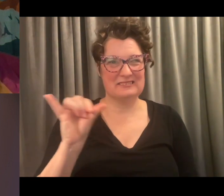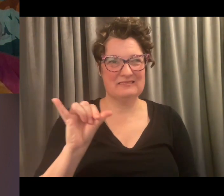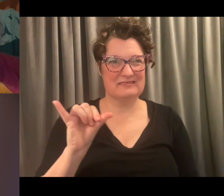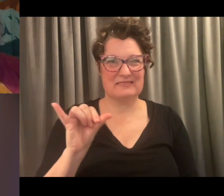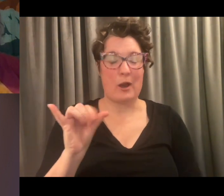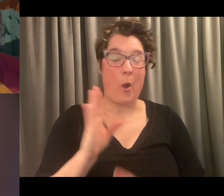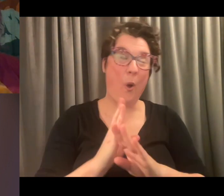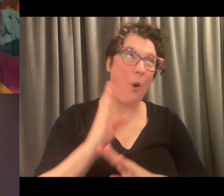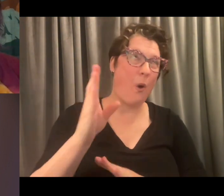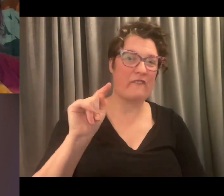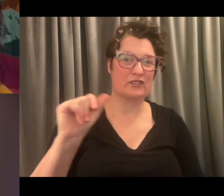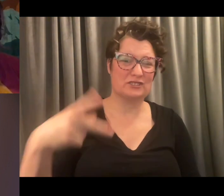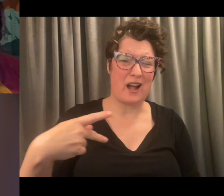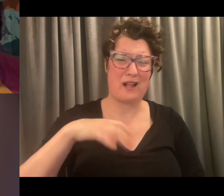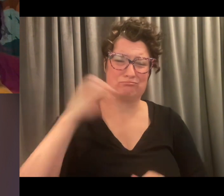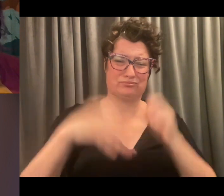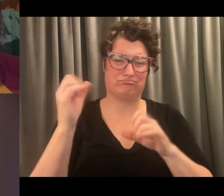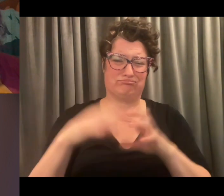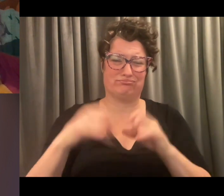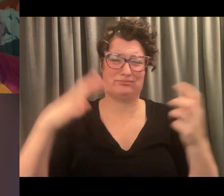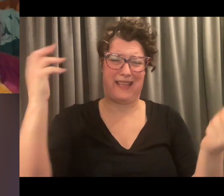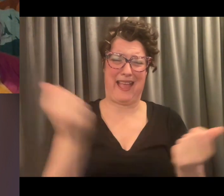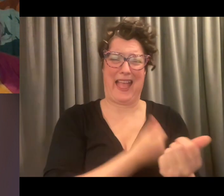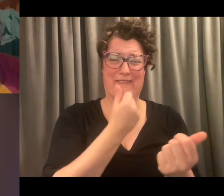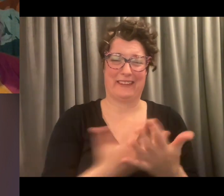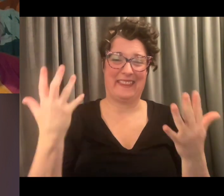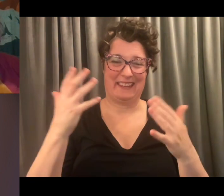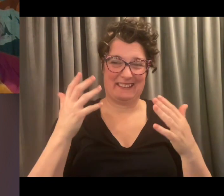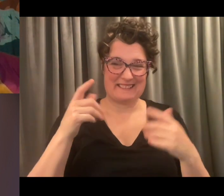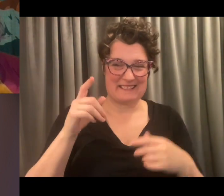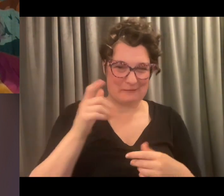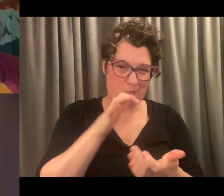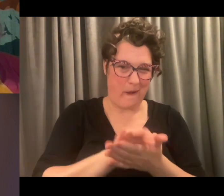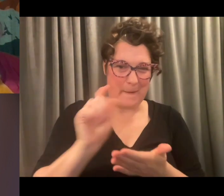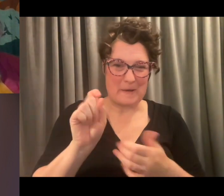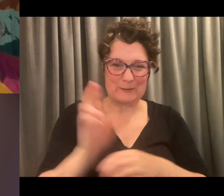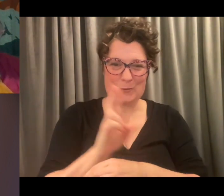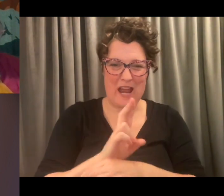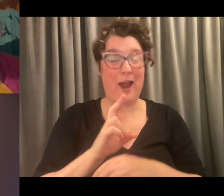of this bride and, and bringing that into, there's just like such queerness